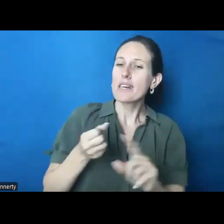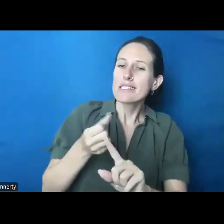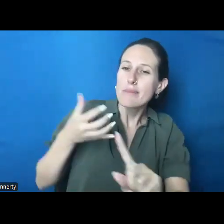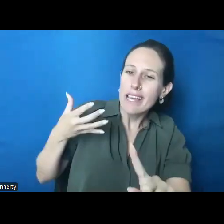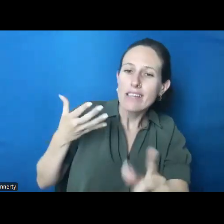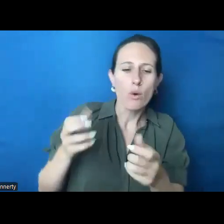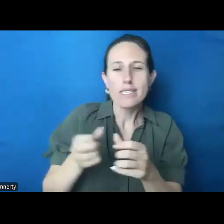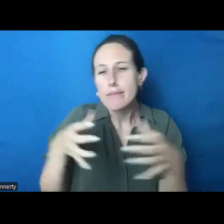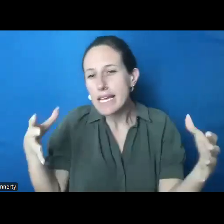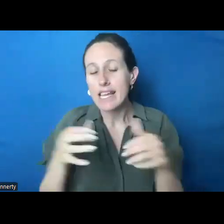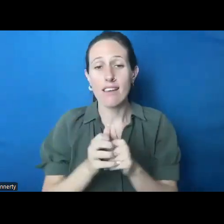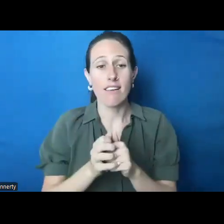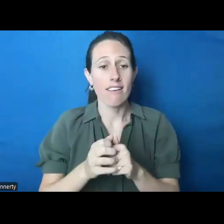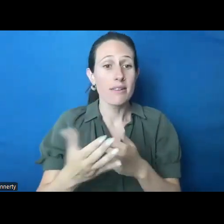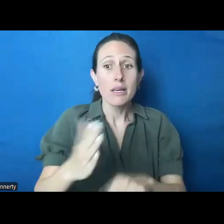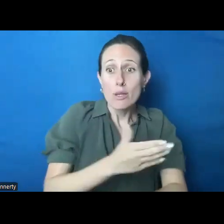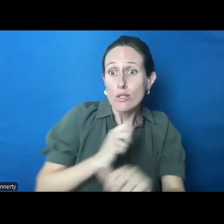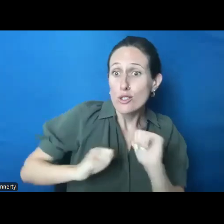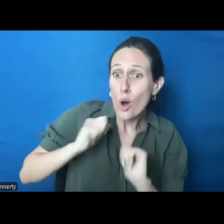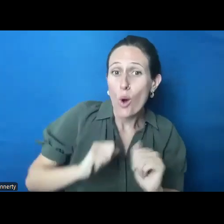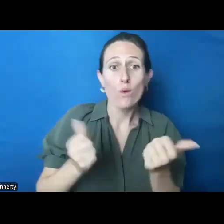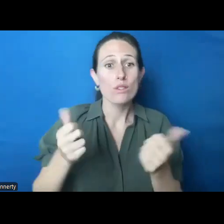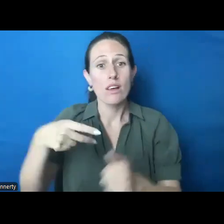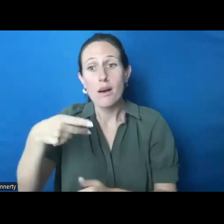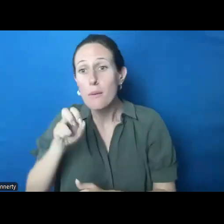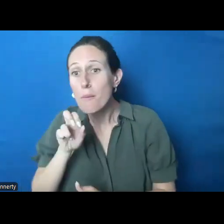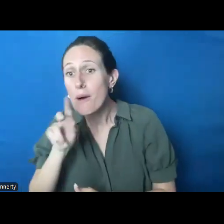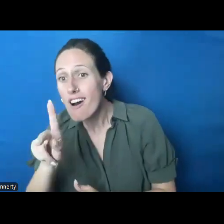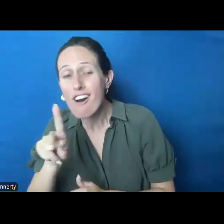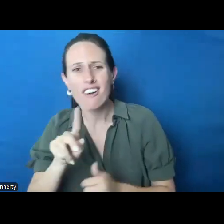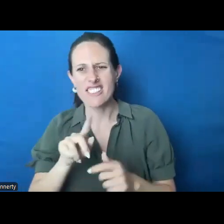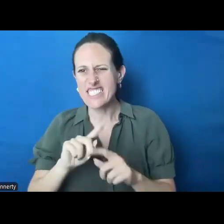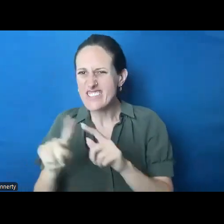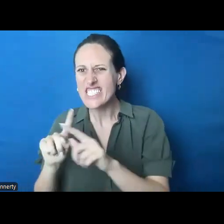concerts and theaters and other areas that make life fun, and I